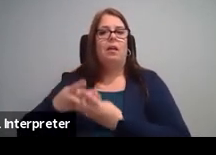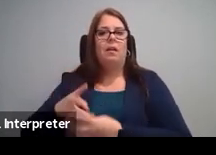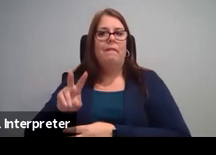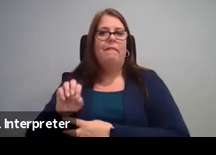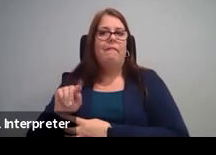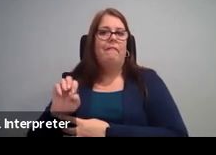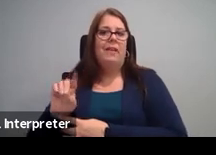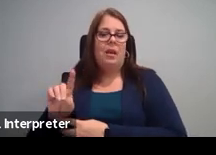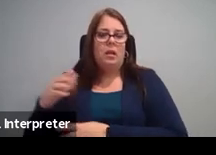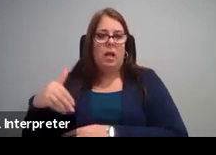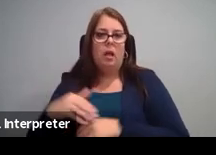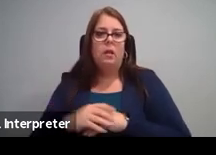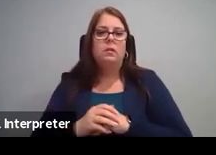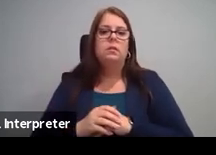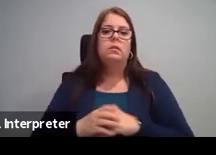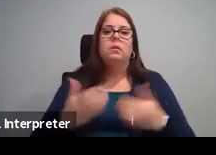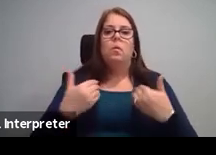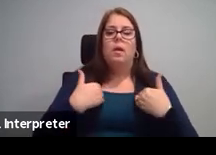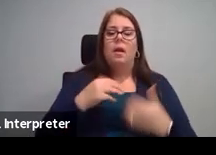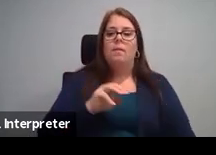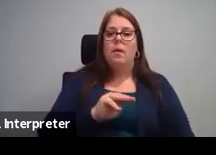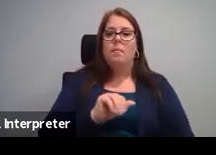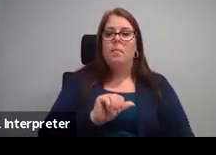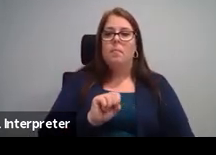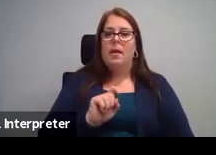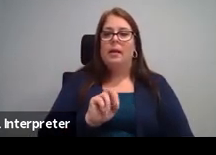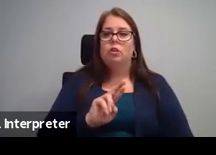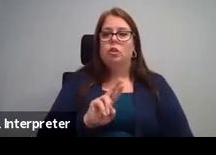Laurie Arnold: Master version. Cathy Reznicek: One and we'll have some unofficial of people